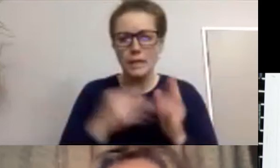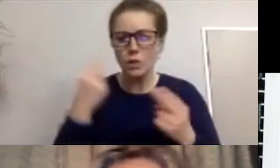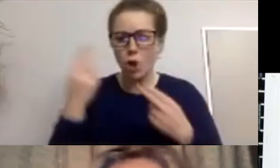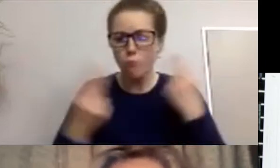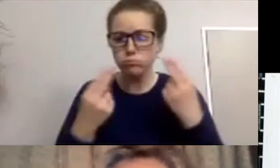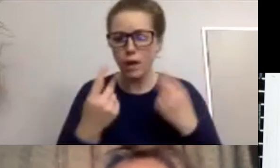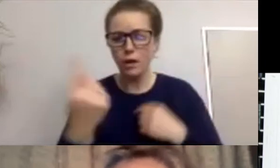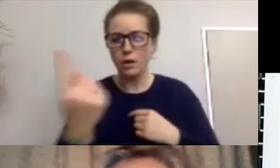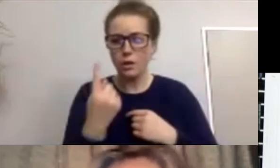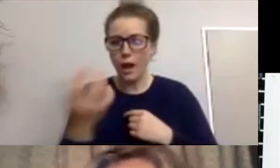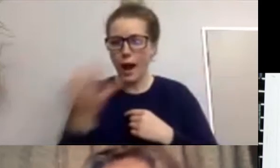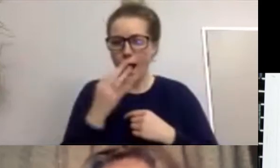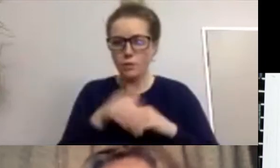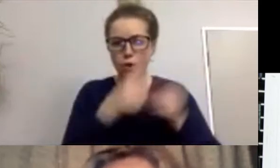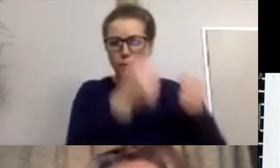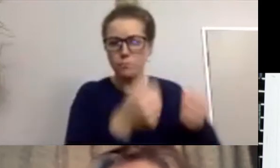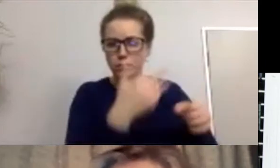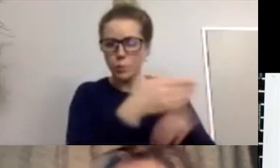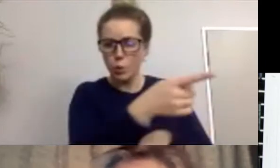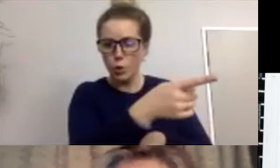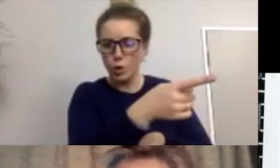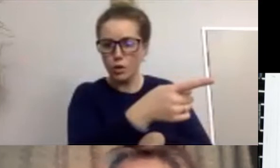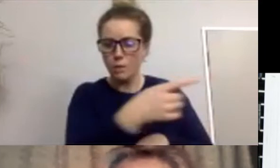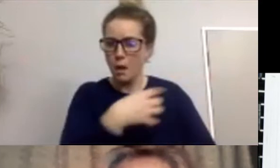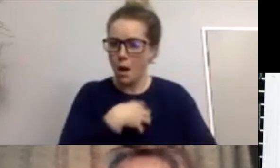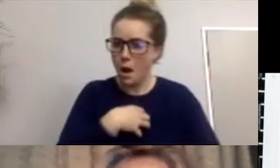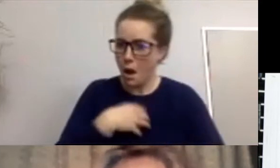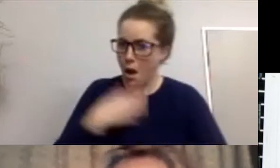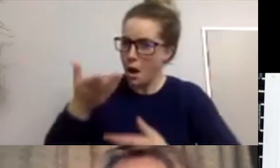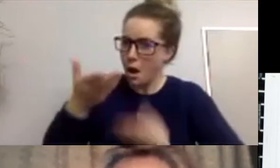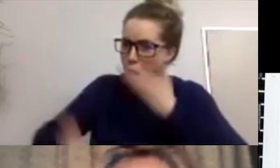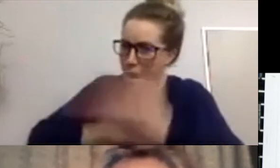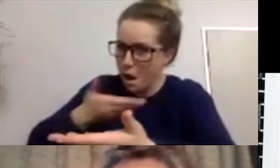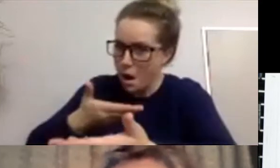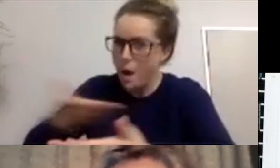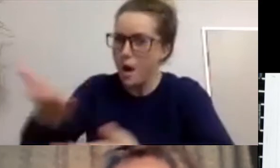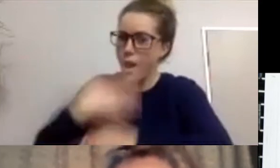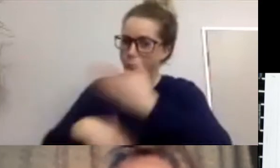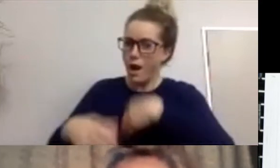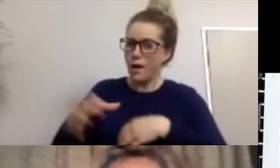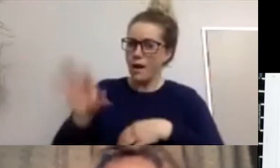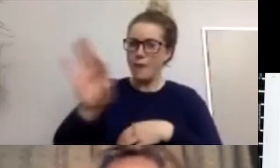about the Prison work and asking advice. Or I invited somebody from Chamber Music New Zealand